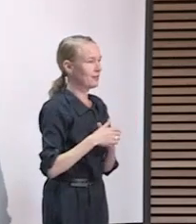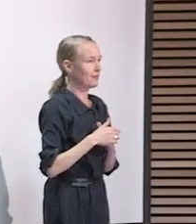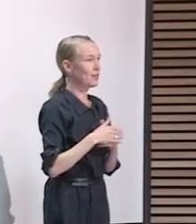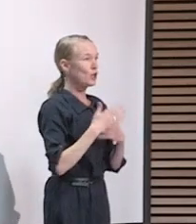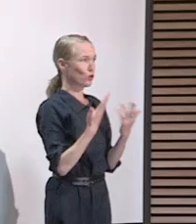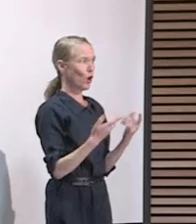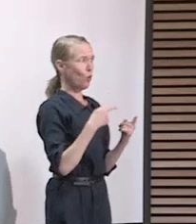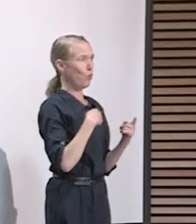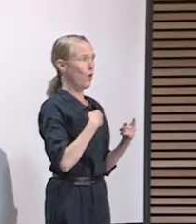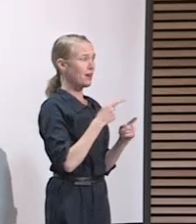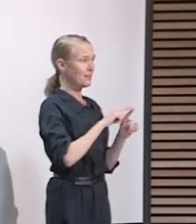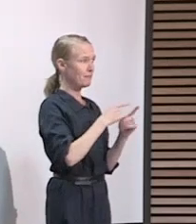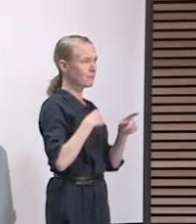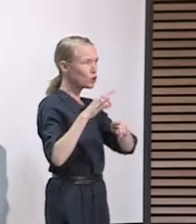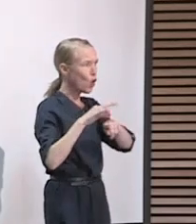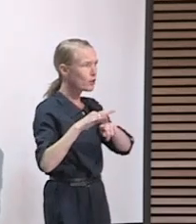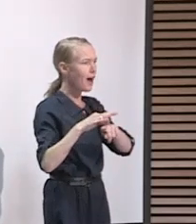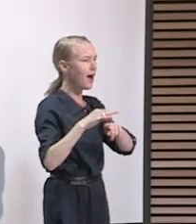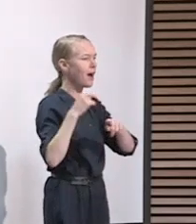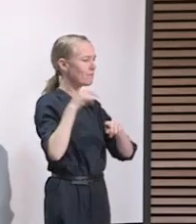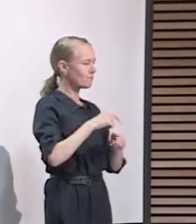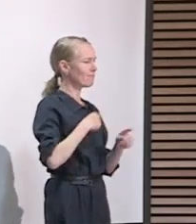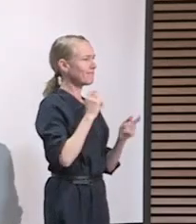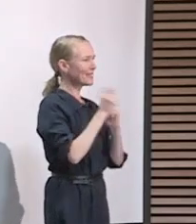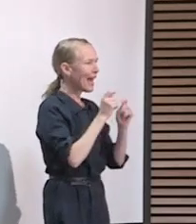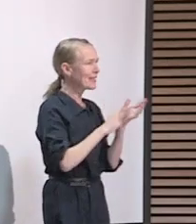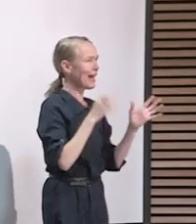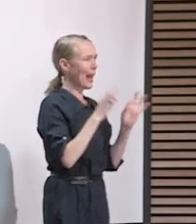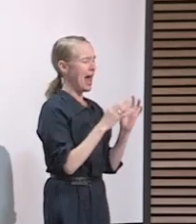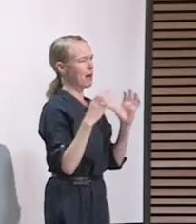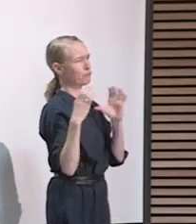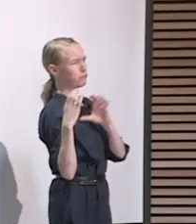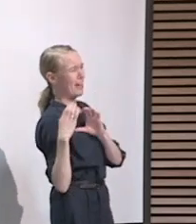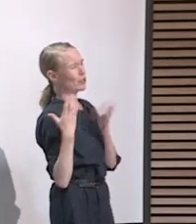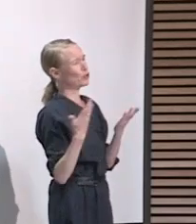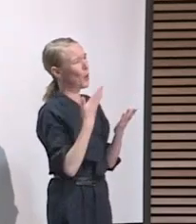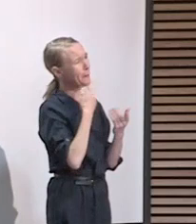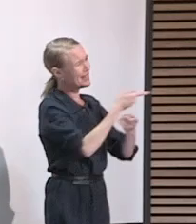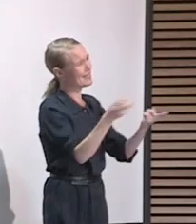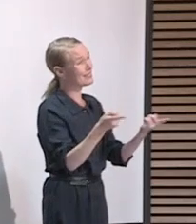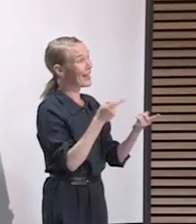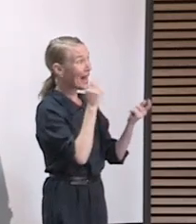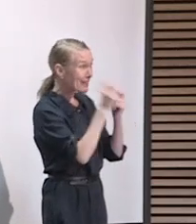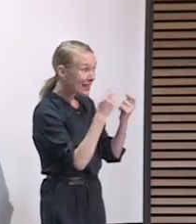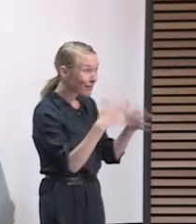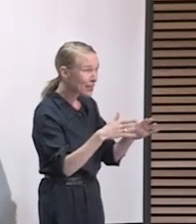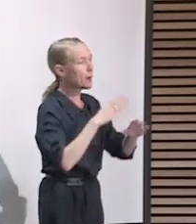through primary care and back to the patient and all parts of that process are under